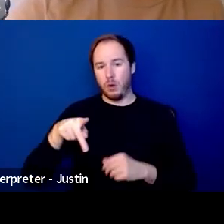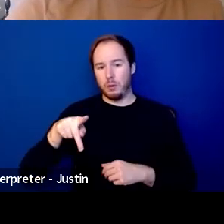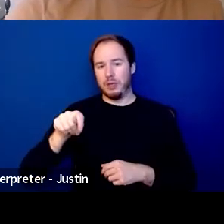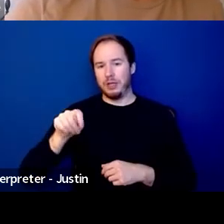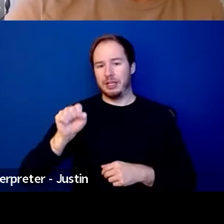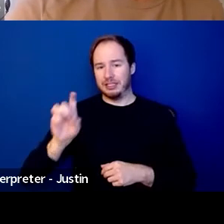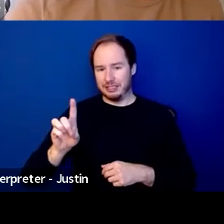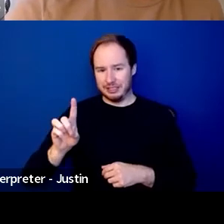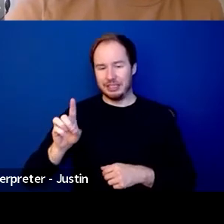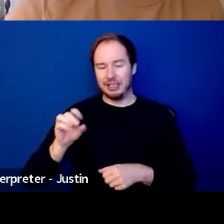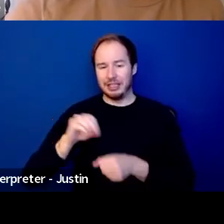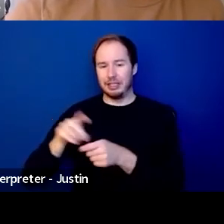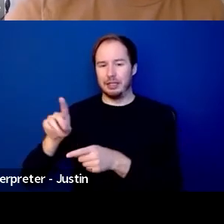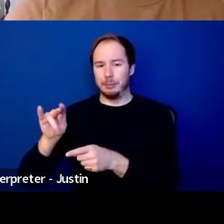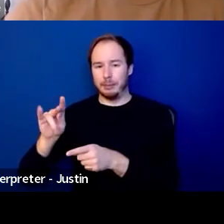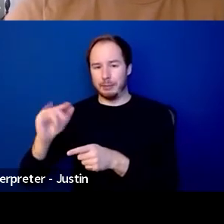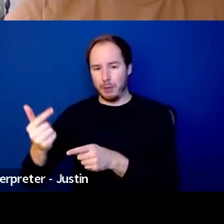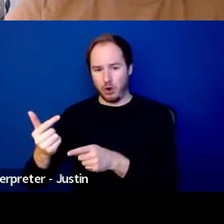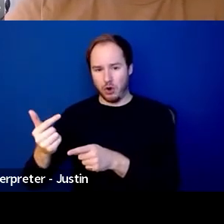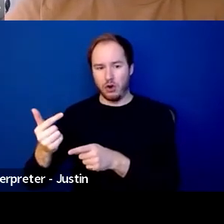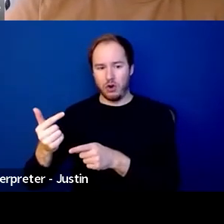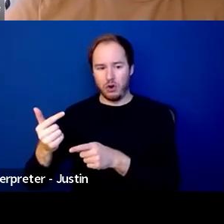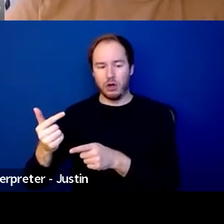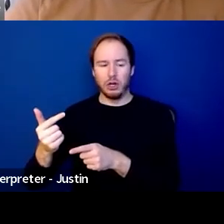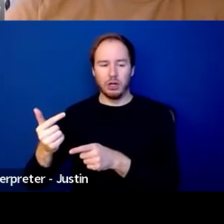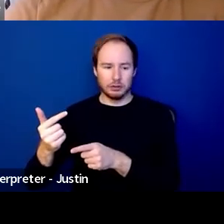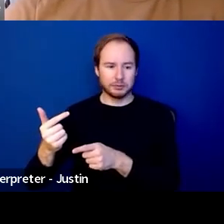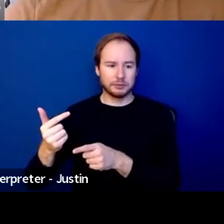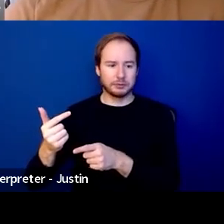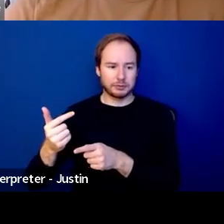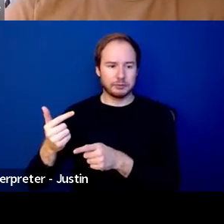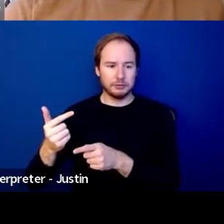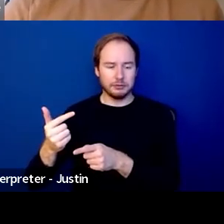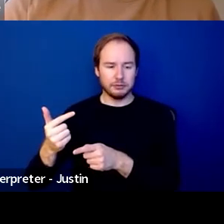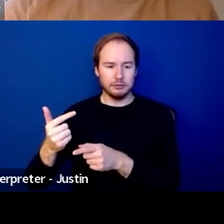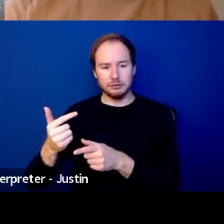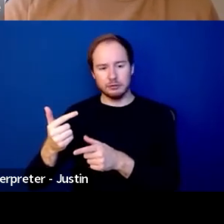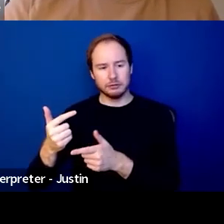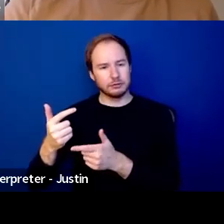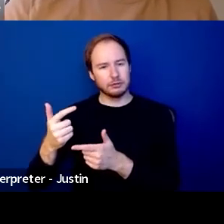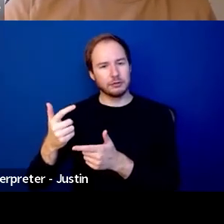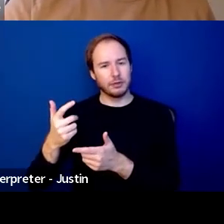in the Pittsburgh area, both sort of part of the reason that people